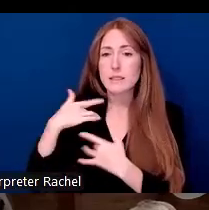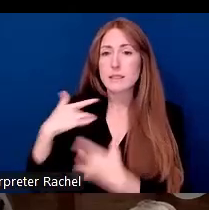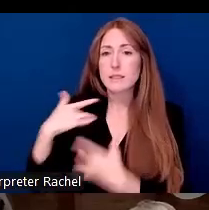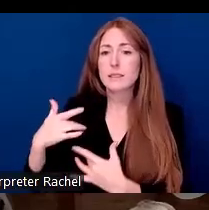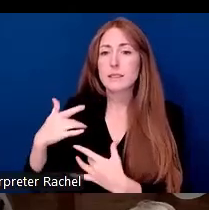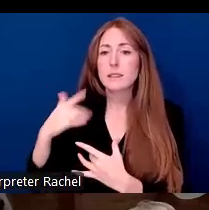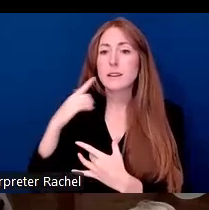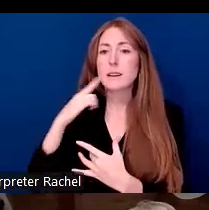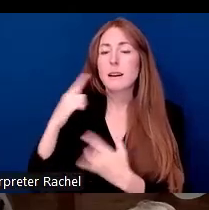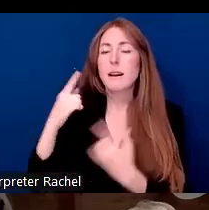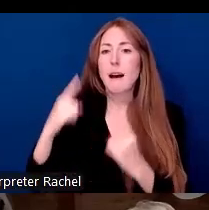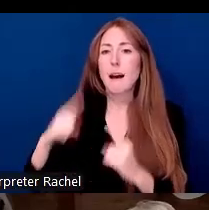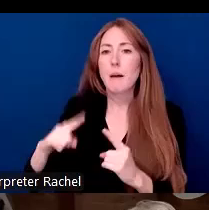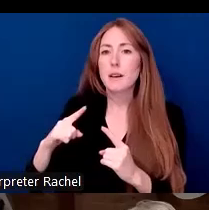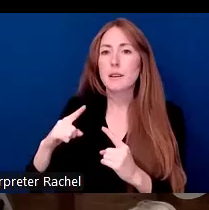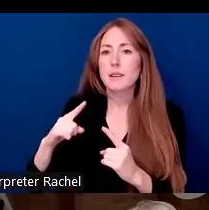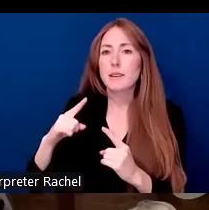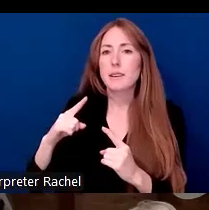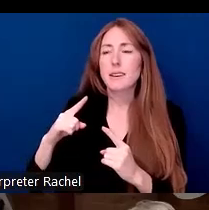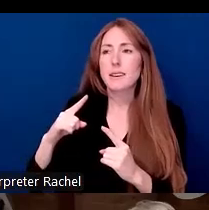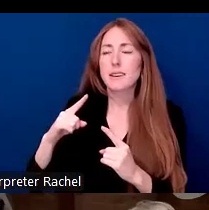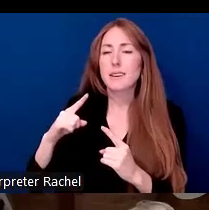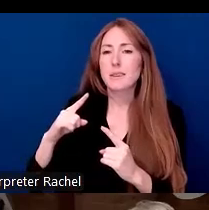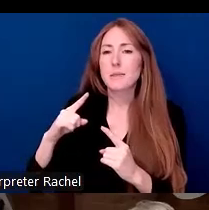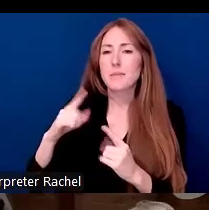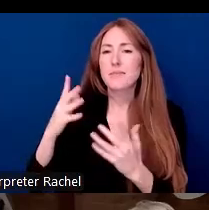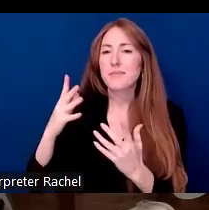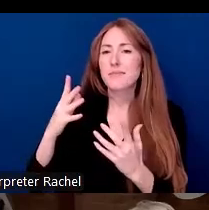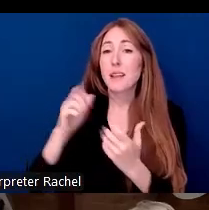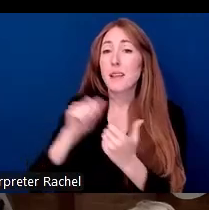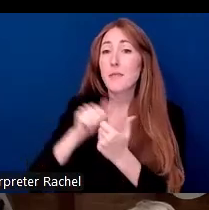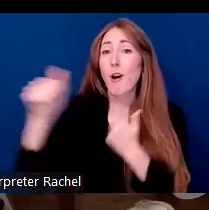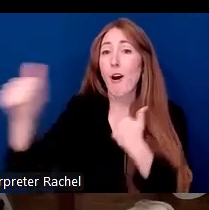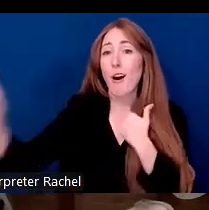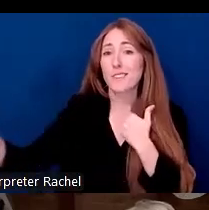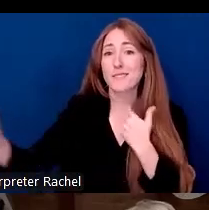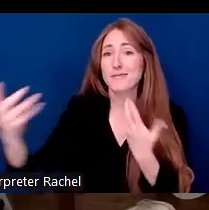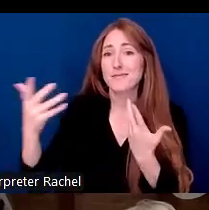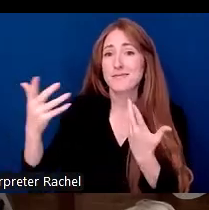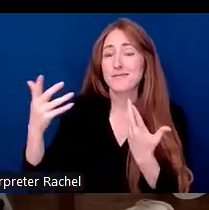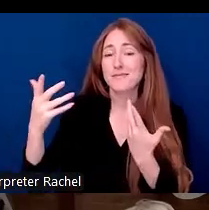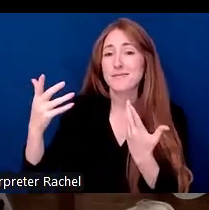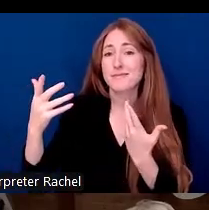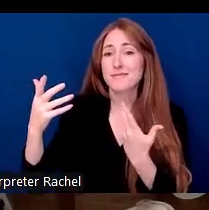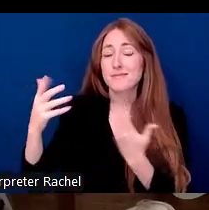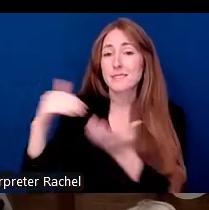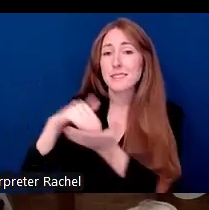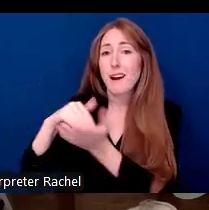driving distances and treacherous driving conditions. For up to six months of the year,